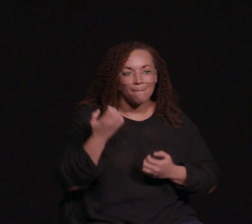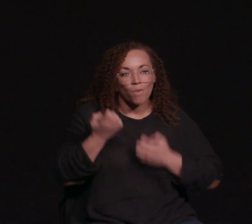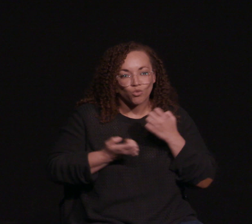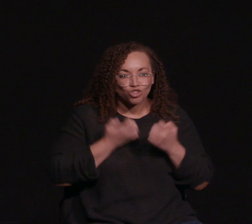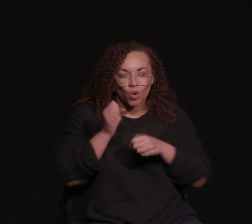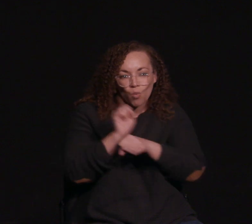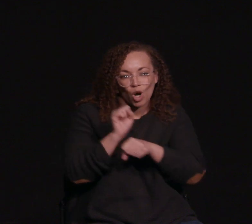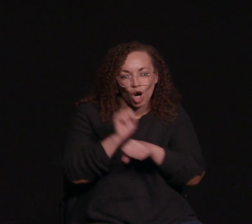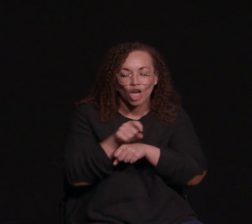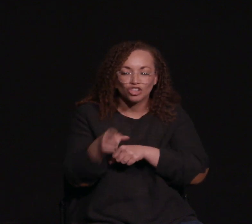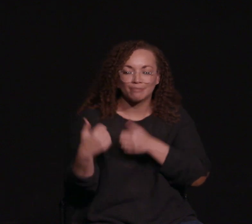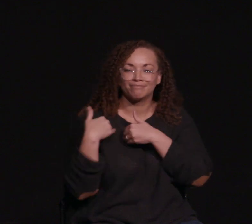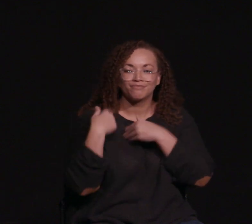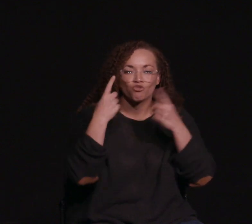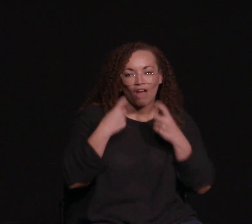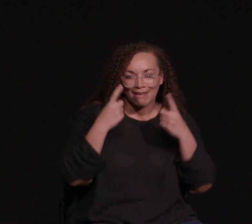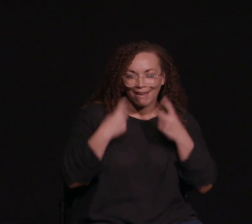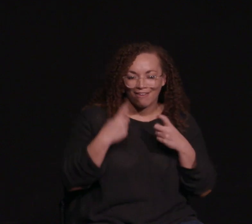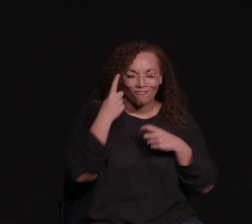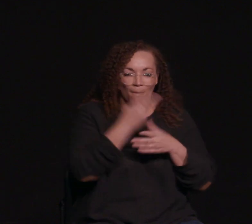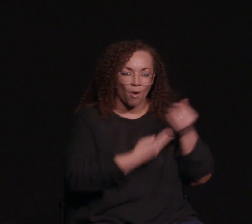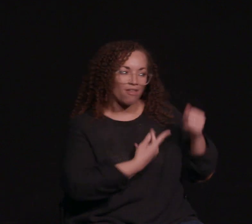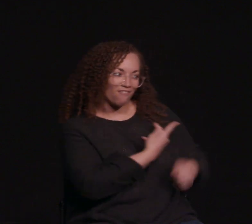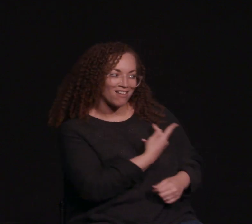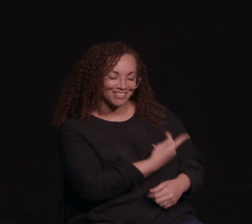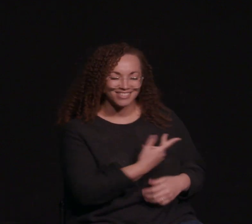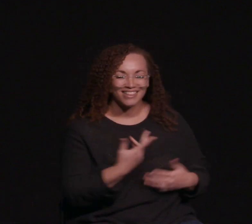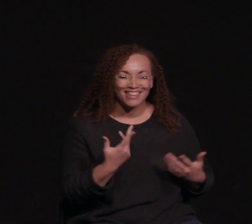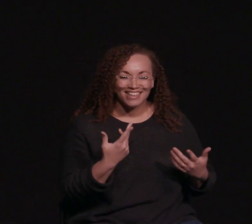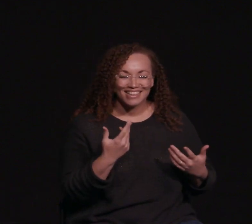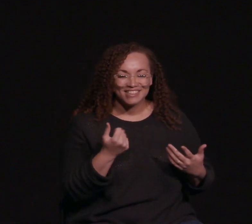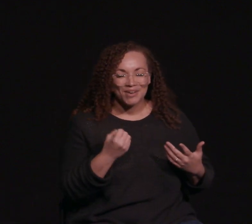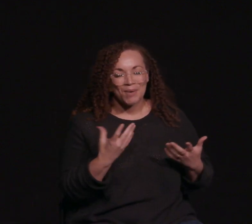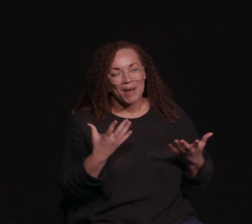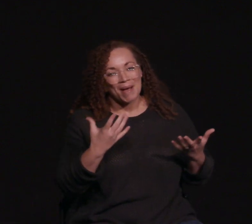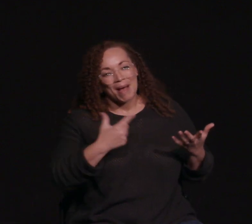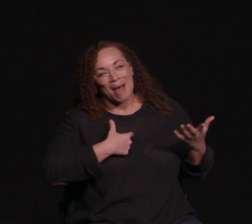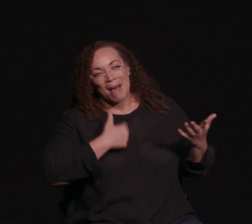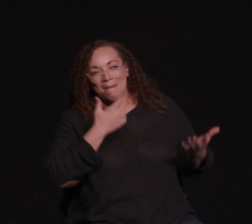both of us. And so I might be forced to, like,